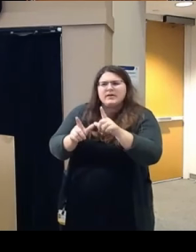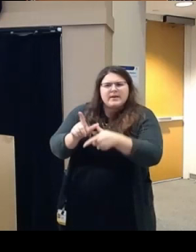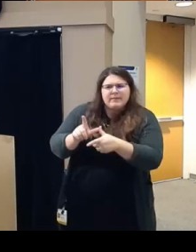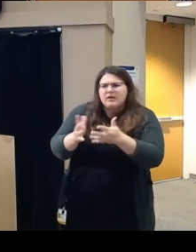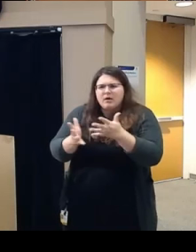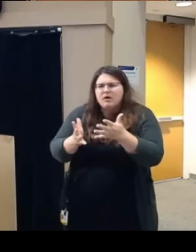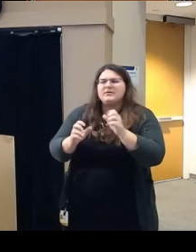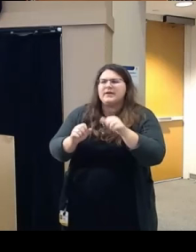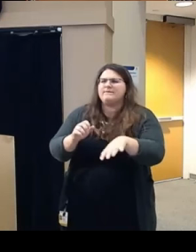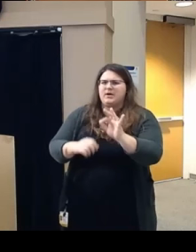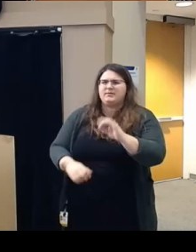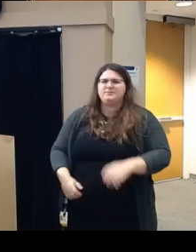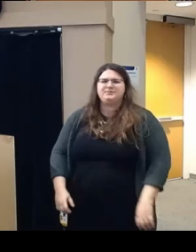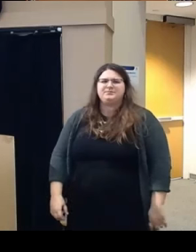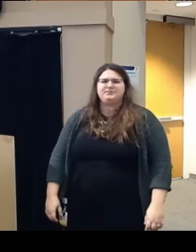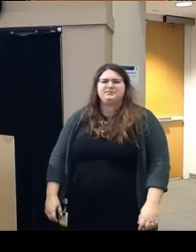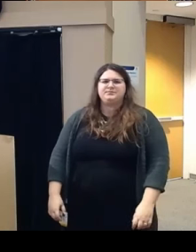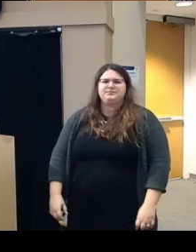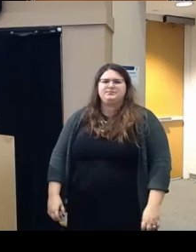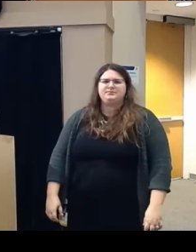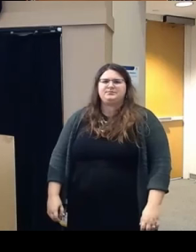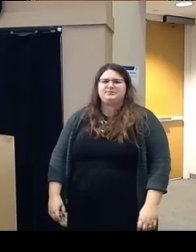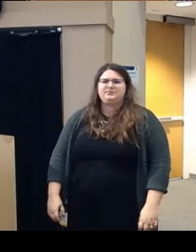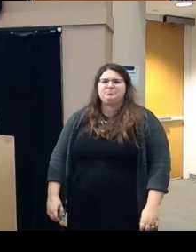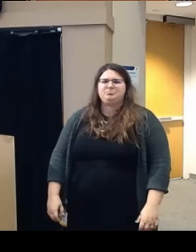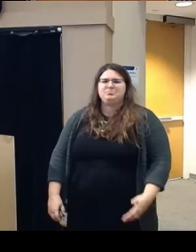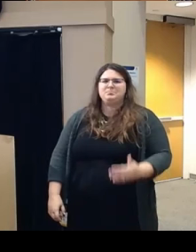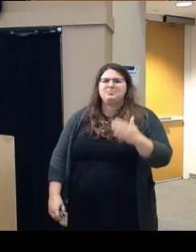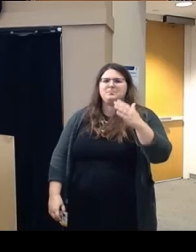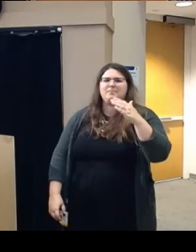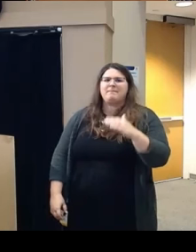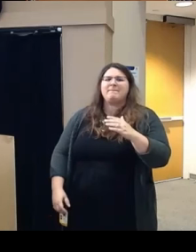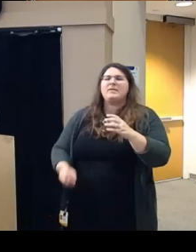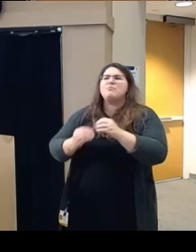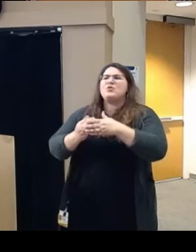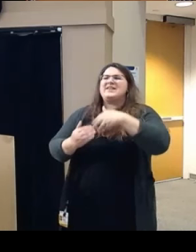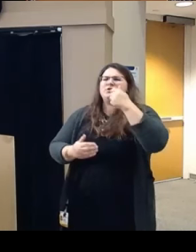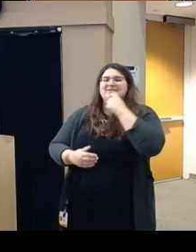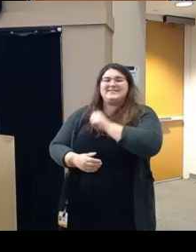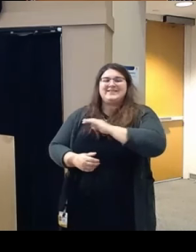know that can be a bit tricky to find in the chart as well um so hopefully that'll be much more clear